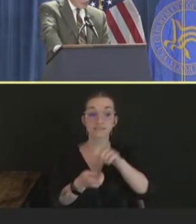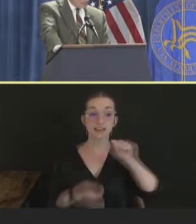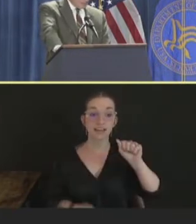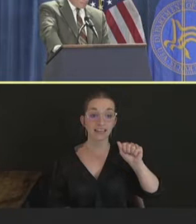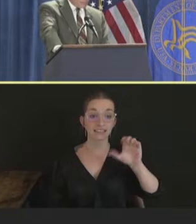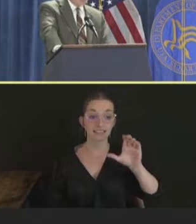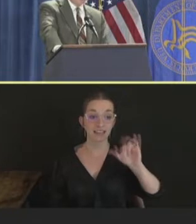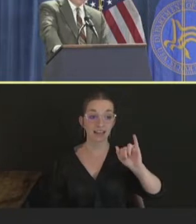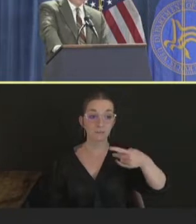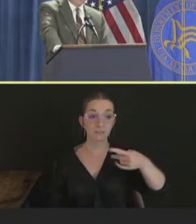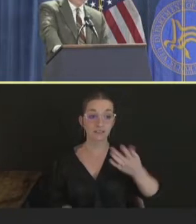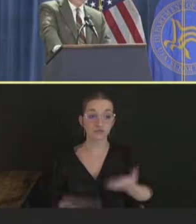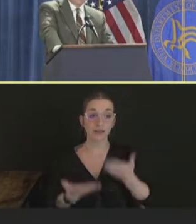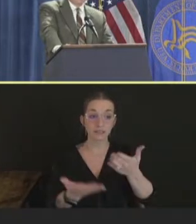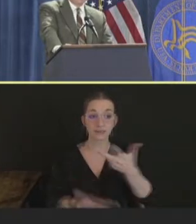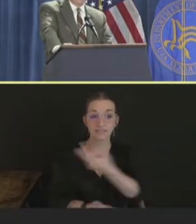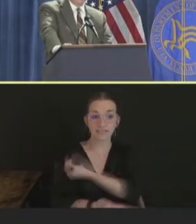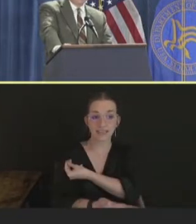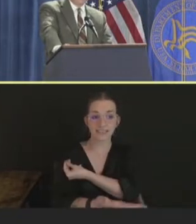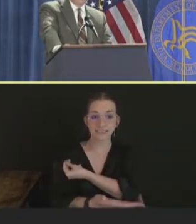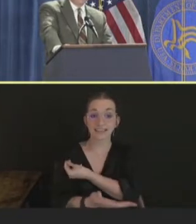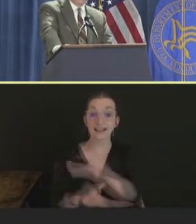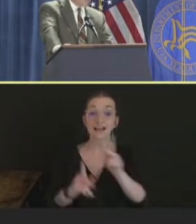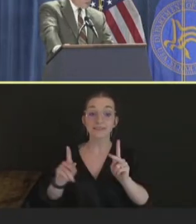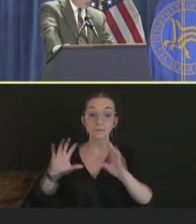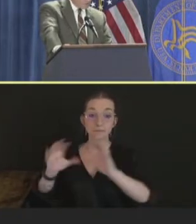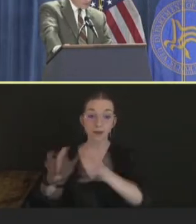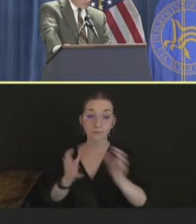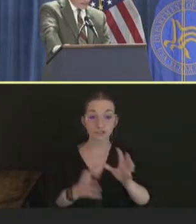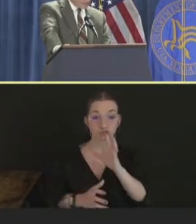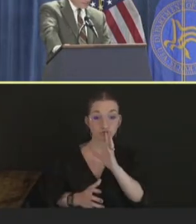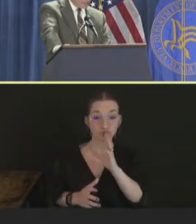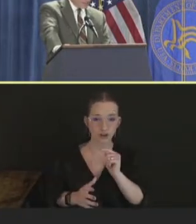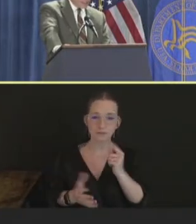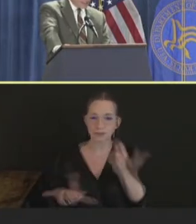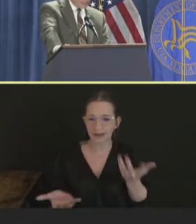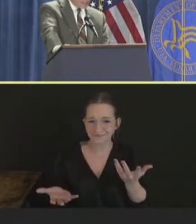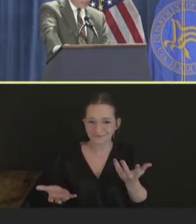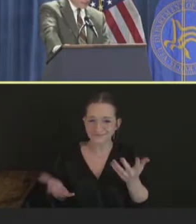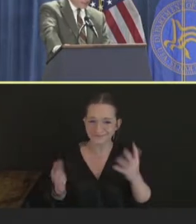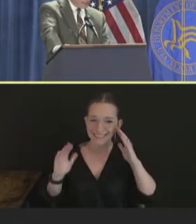The populations we're talking about are the ones that you'd expect, including Native Americans,